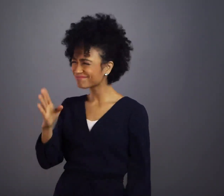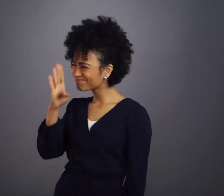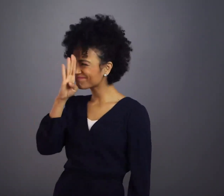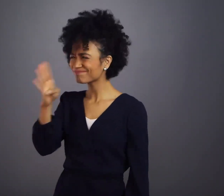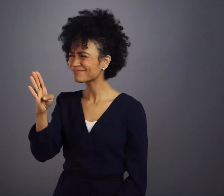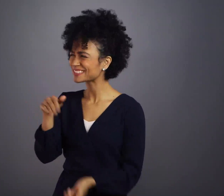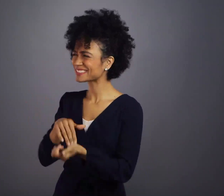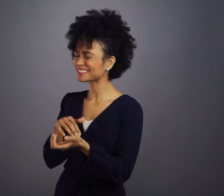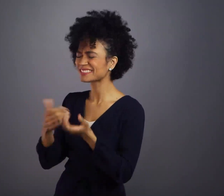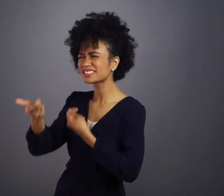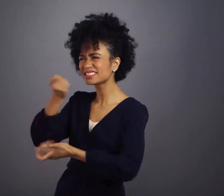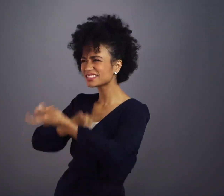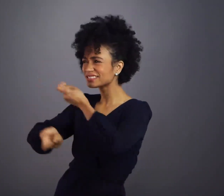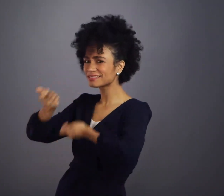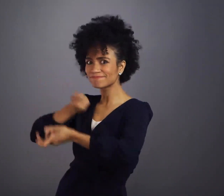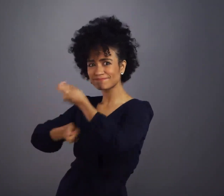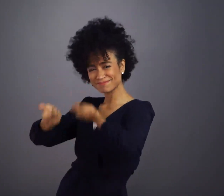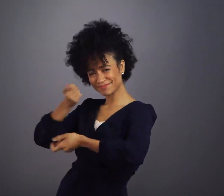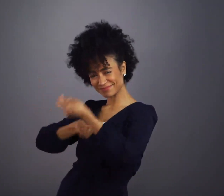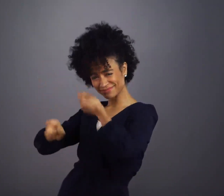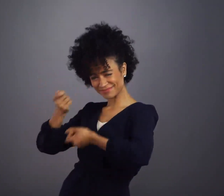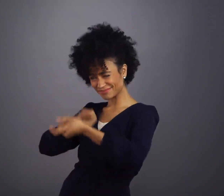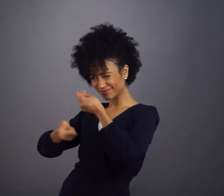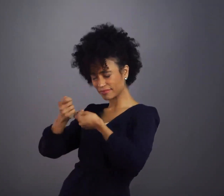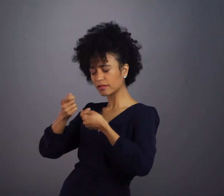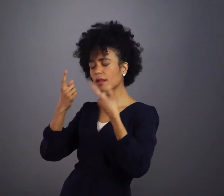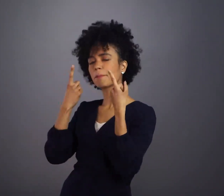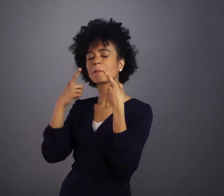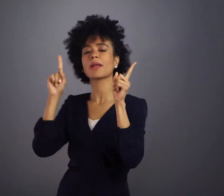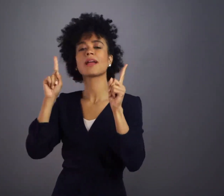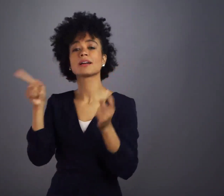He begged the doctor to tell him the whole truth, and he got it.